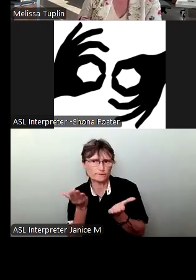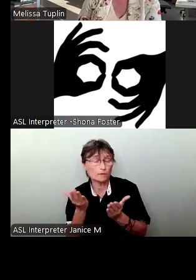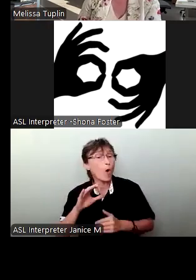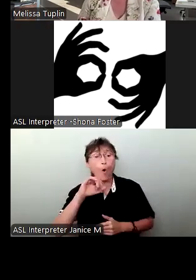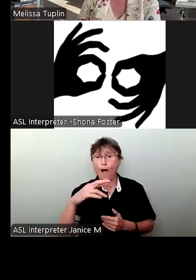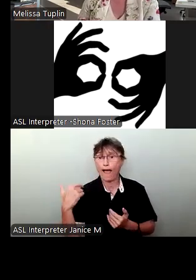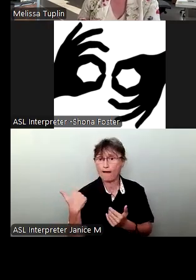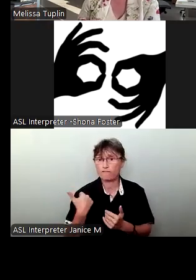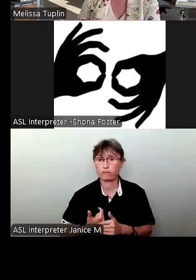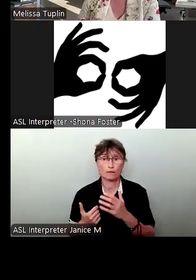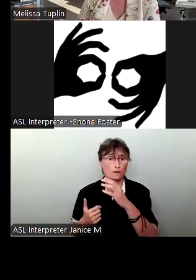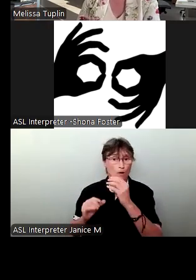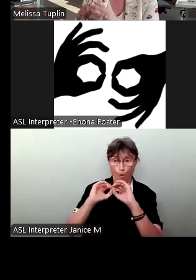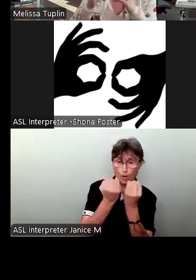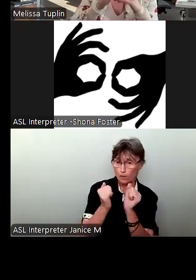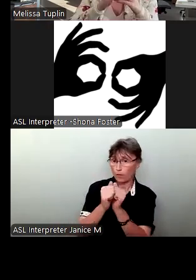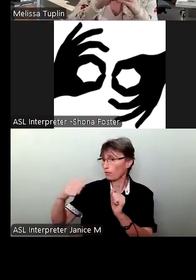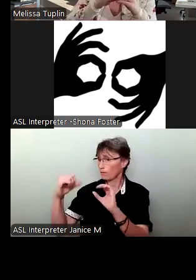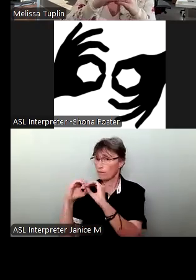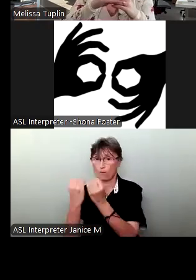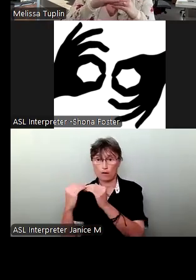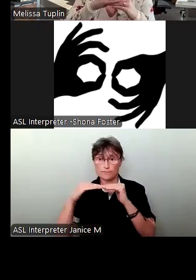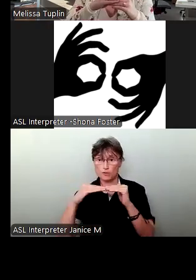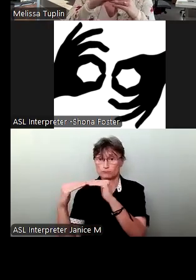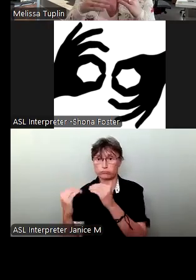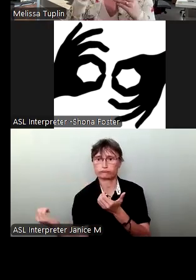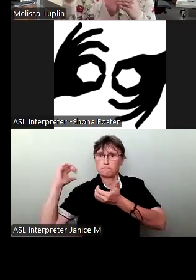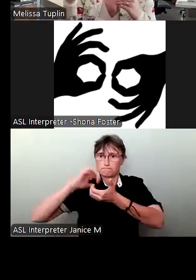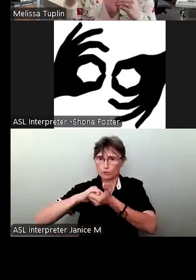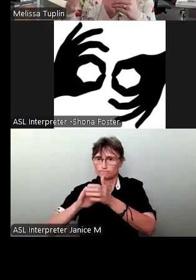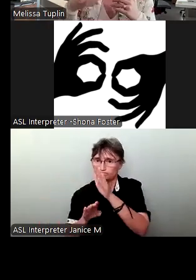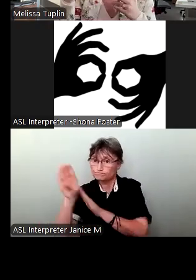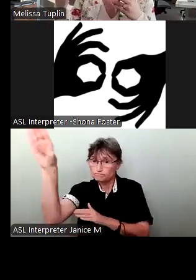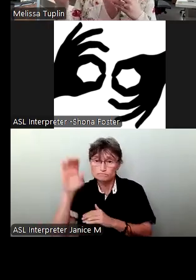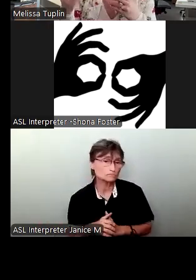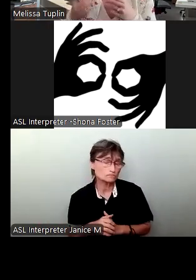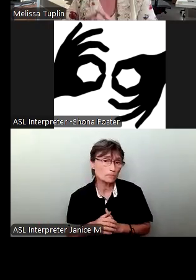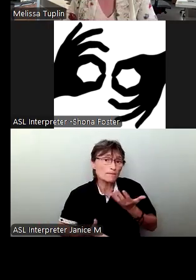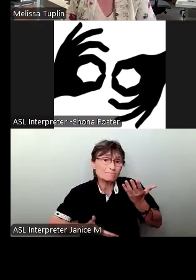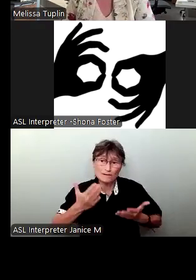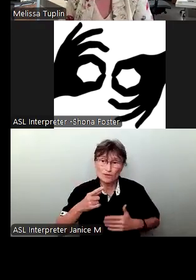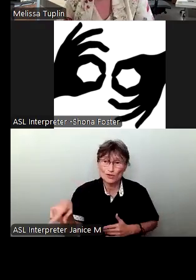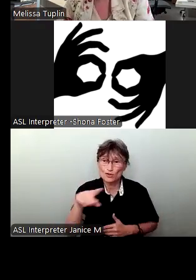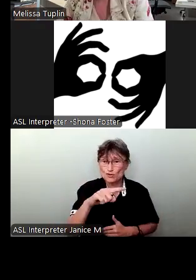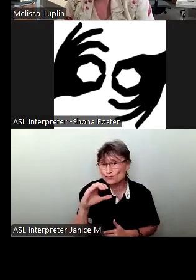to the operating grant program, even seeking access to and receiving operating funding may,